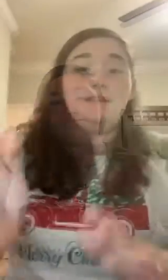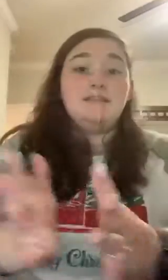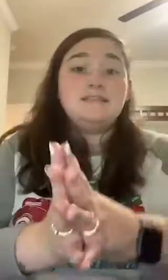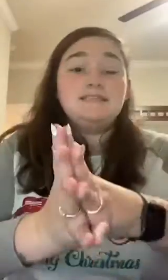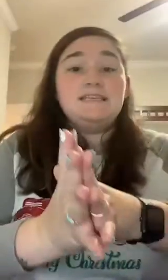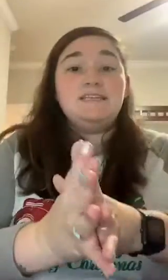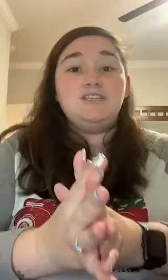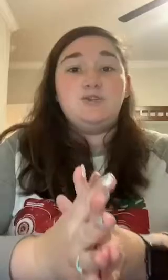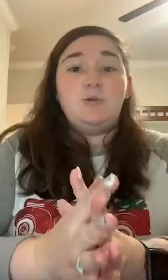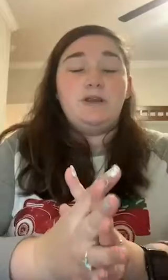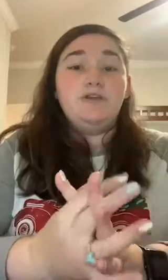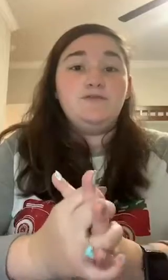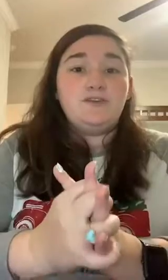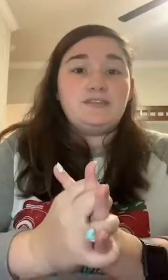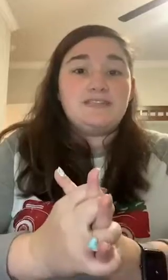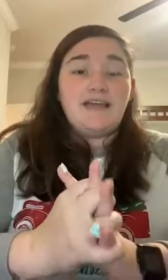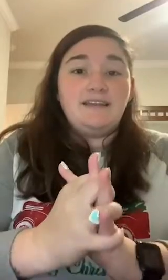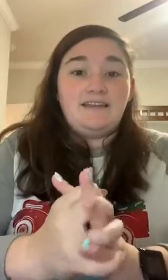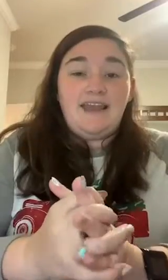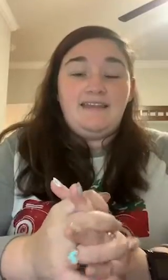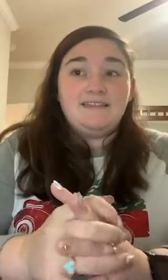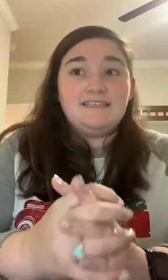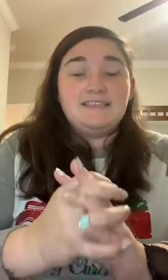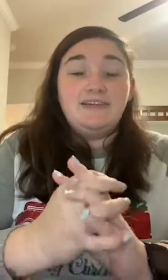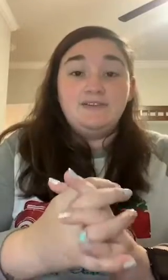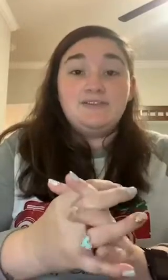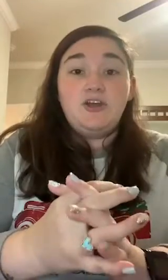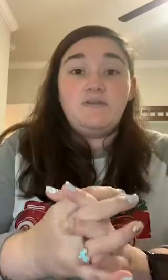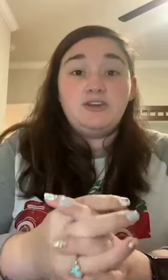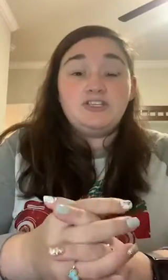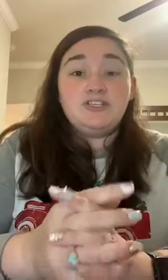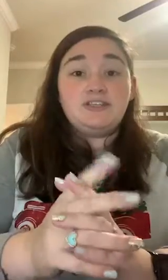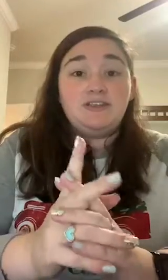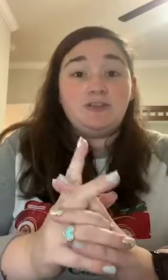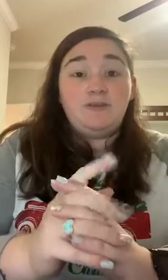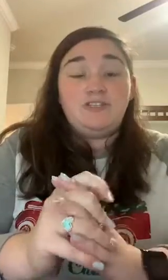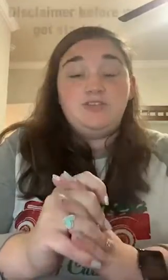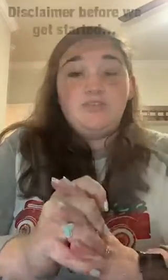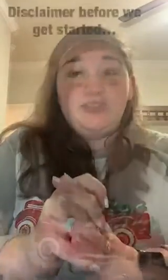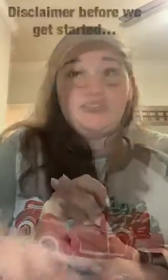this is the tutorial for silent night this is the hillsong version so there's only two verses